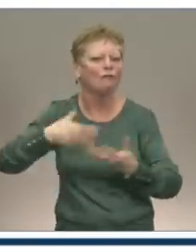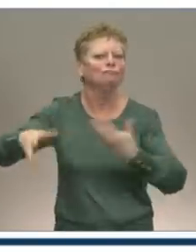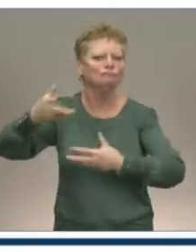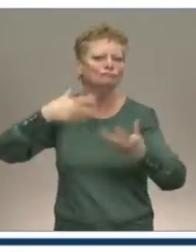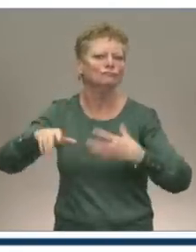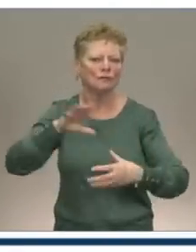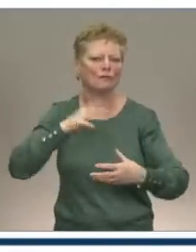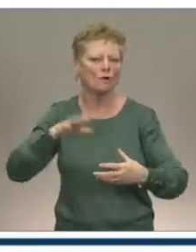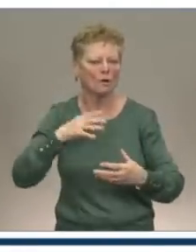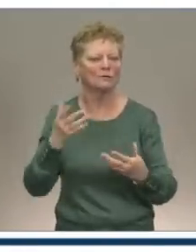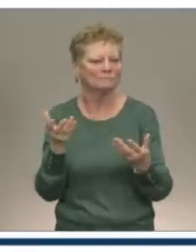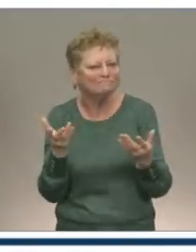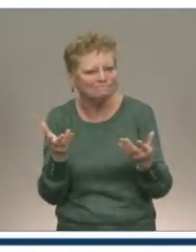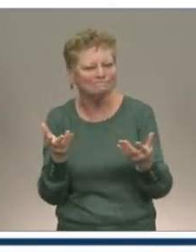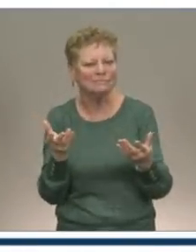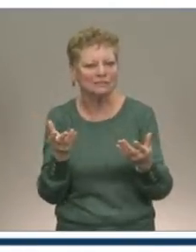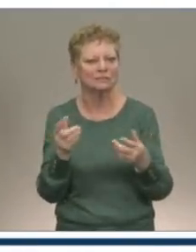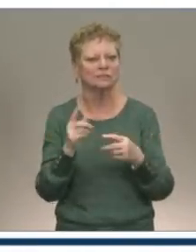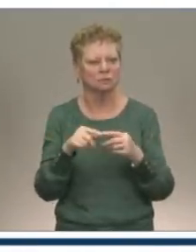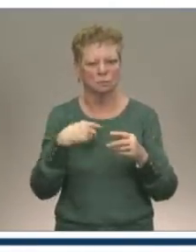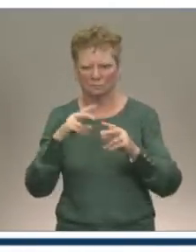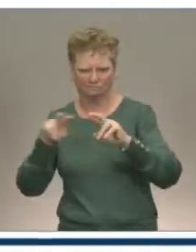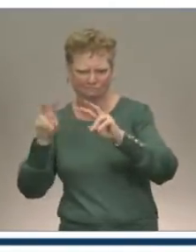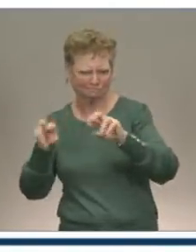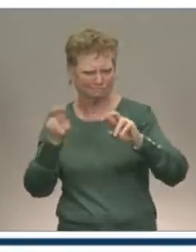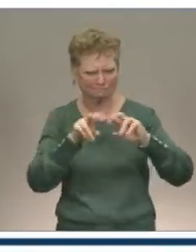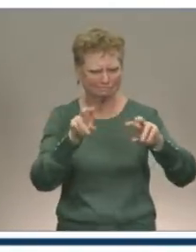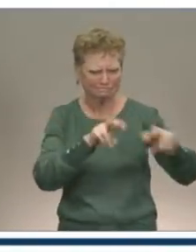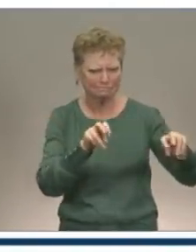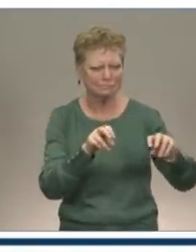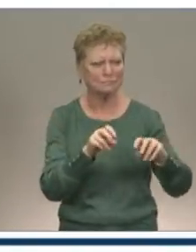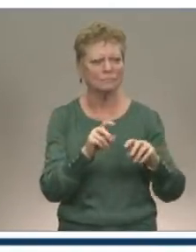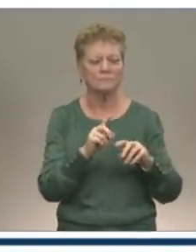etc so part of what we're looking at but what we do have already confirmed